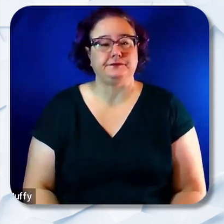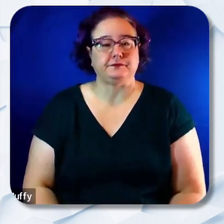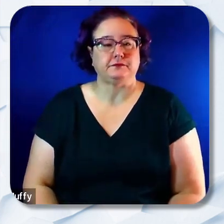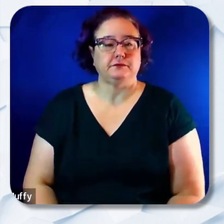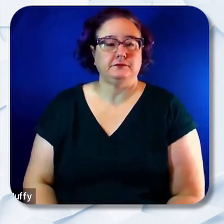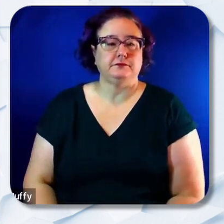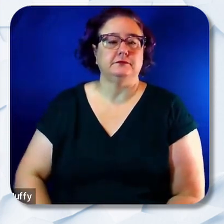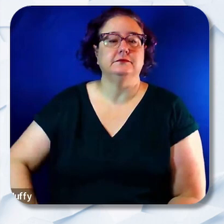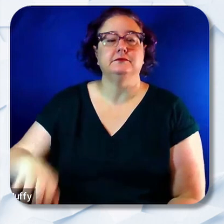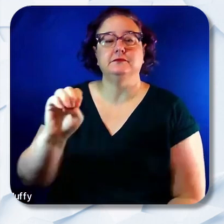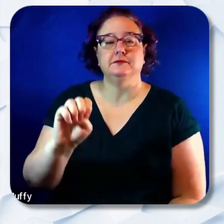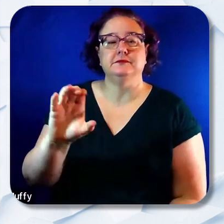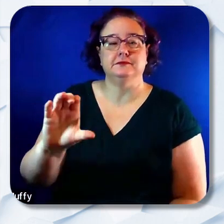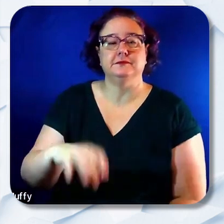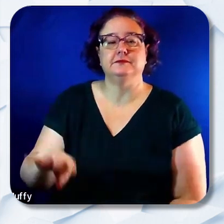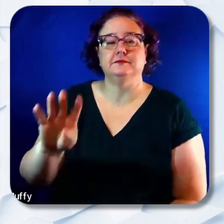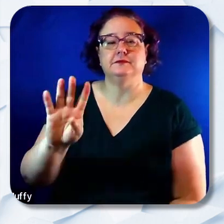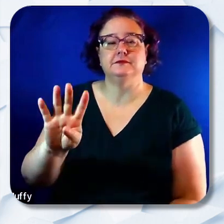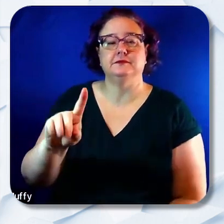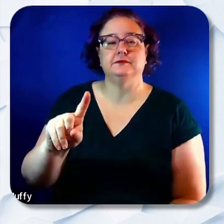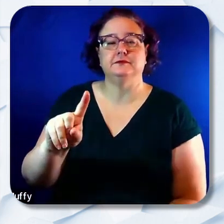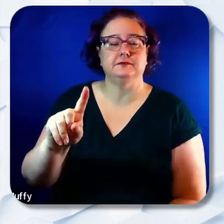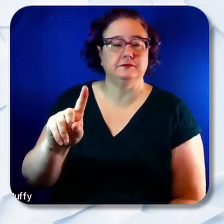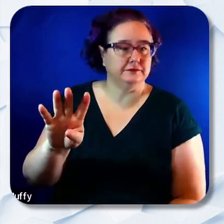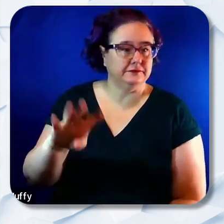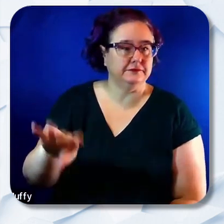Education Code 41480(d)(2) states.